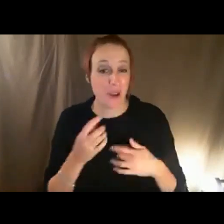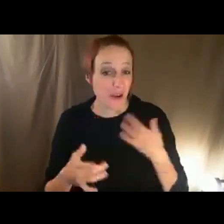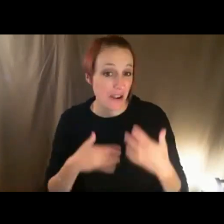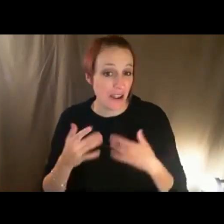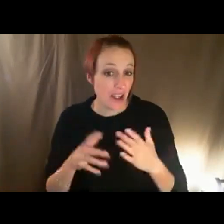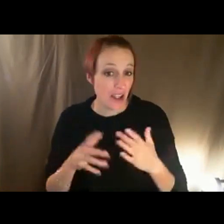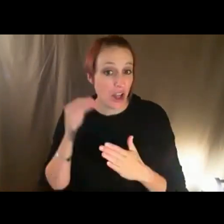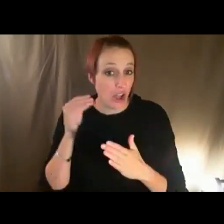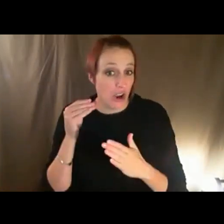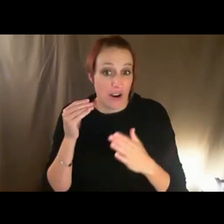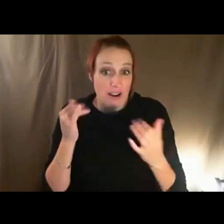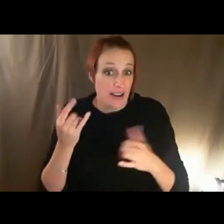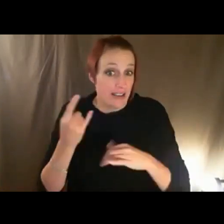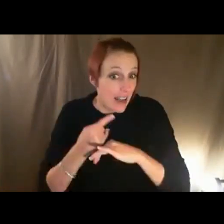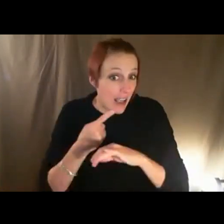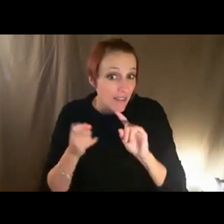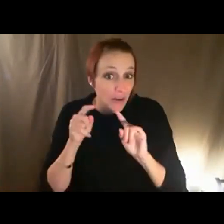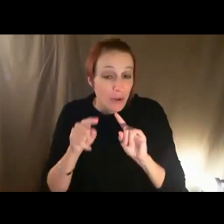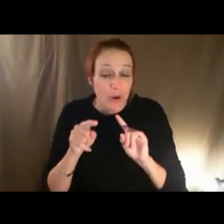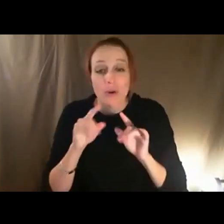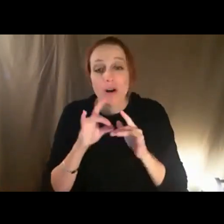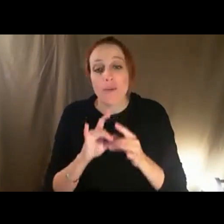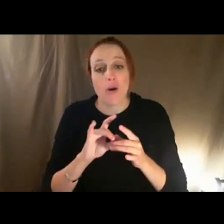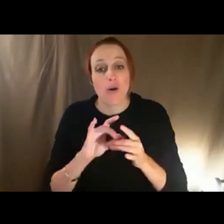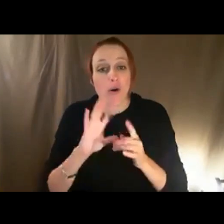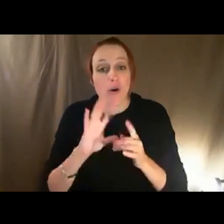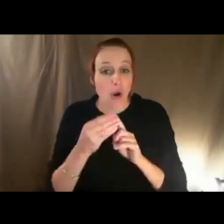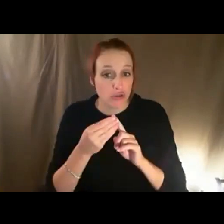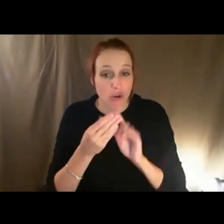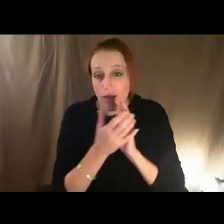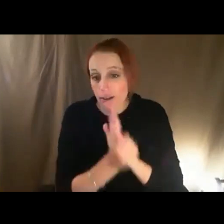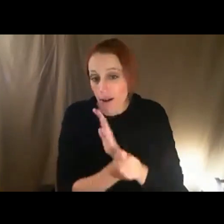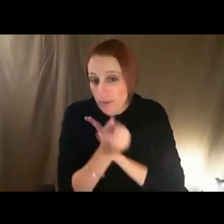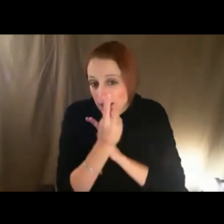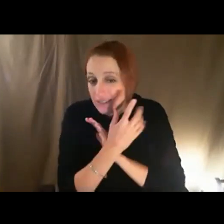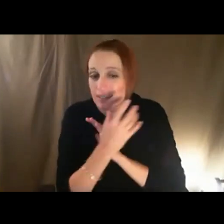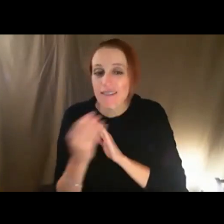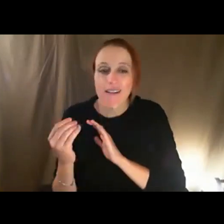cultural competency and trauma informed care. So welcome, and thank you DeLeana.